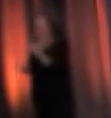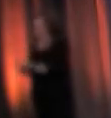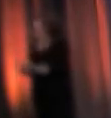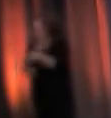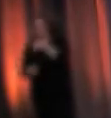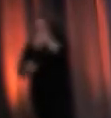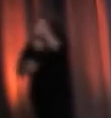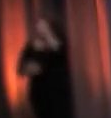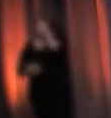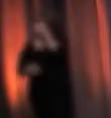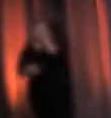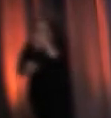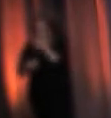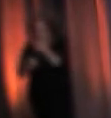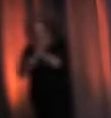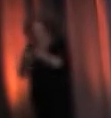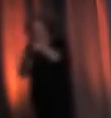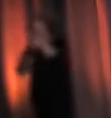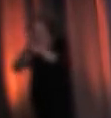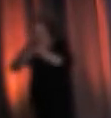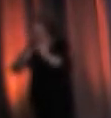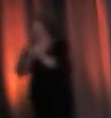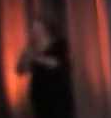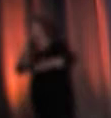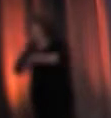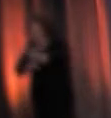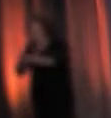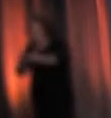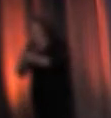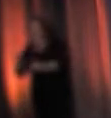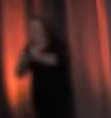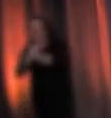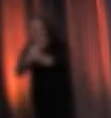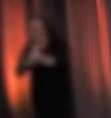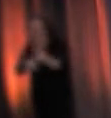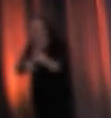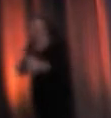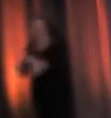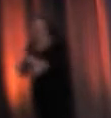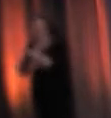Likewise we read in the nominations and citations of our winners a shifting discourse around the idea of the